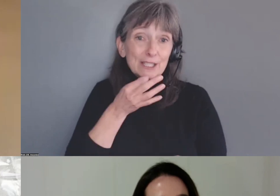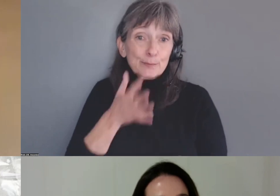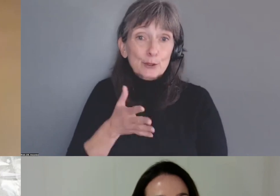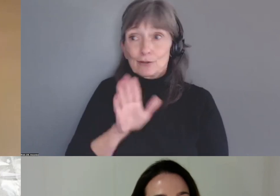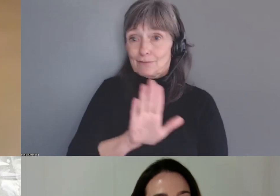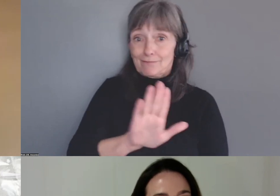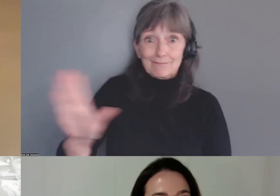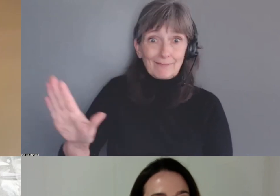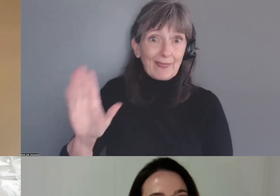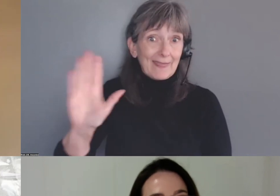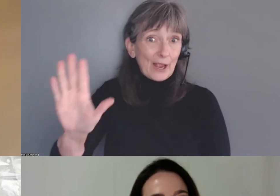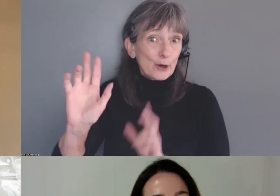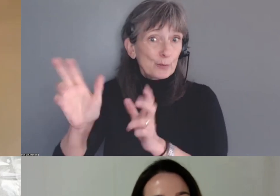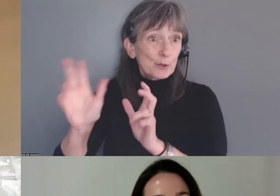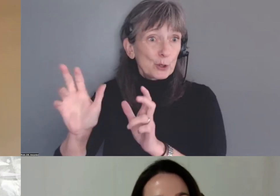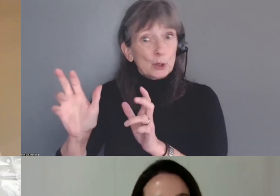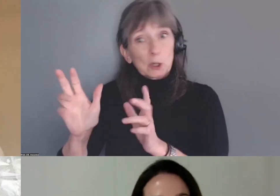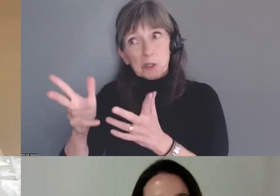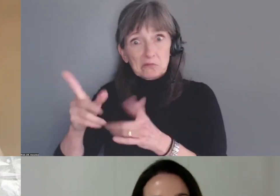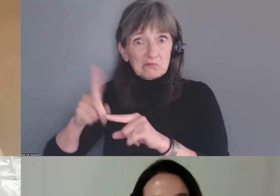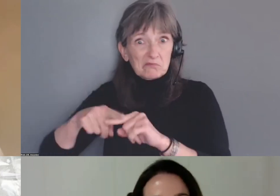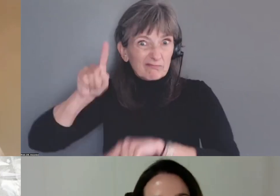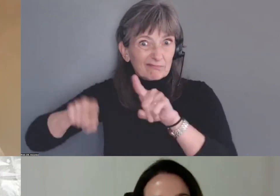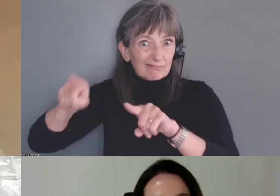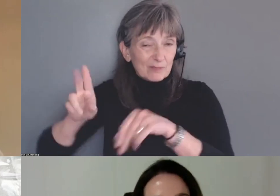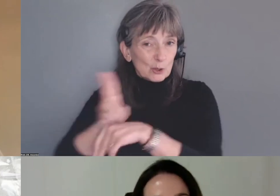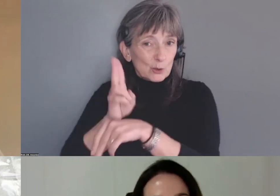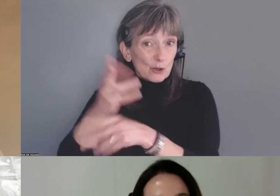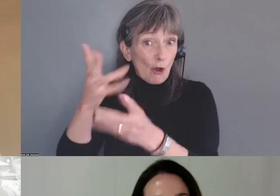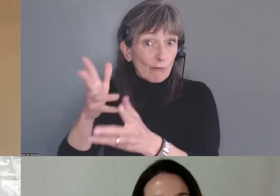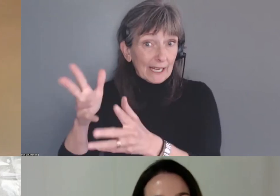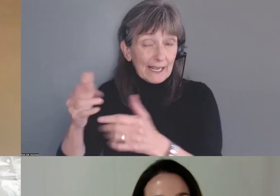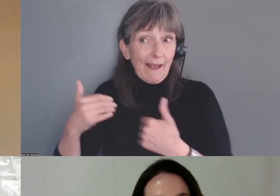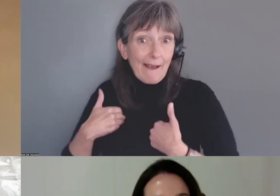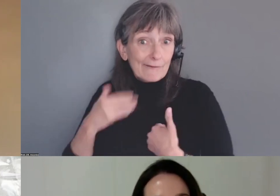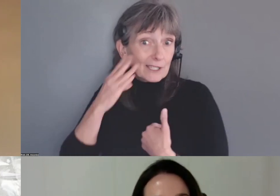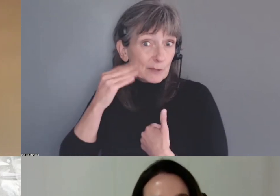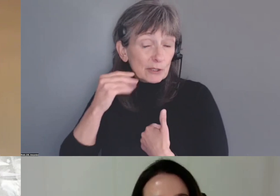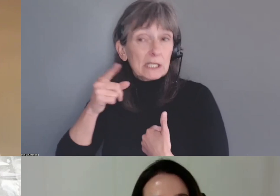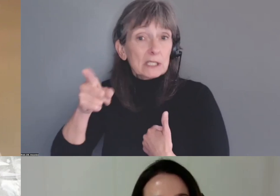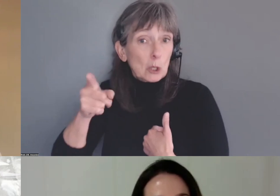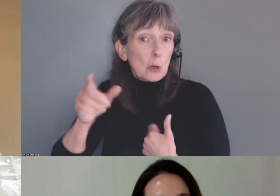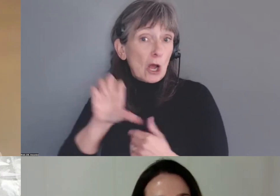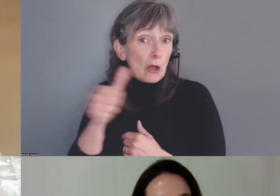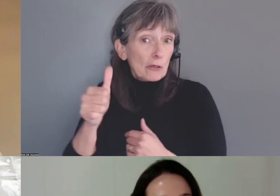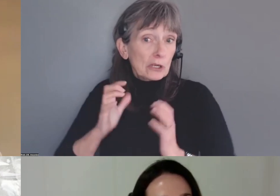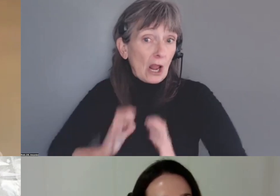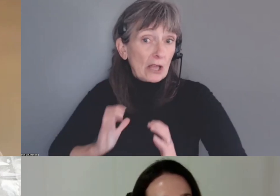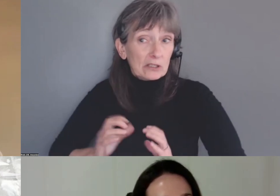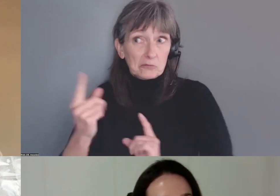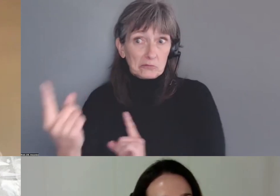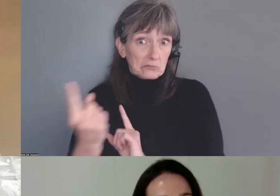you know, will depend also on what they have experience with and their own workflows. I think